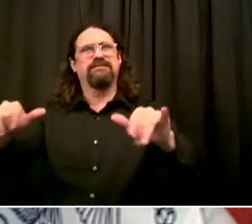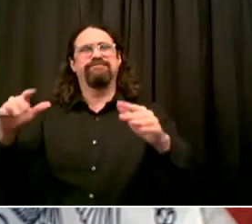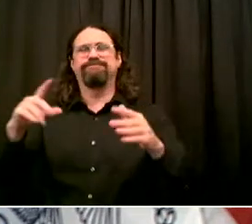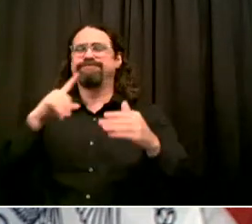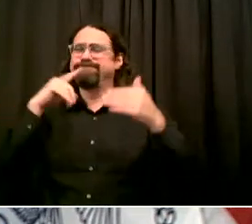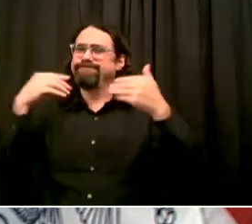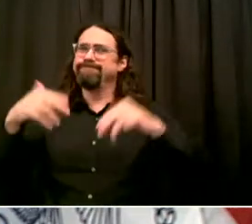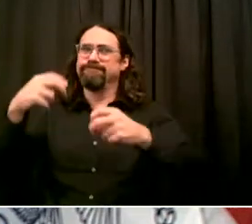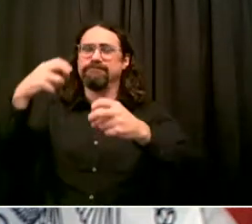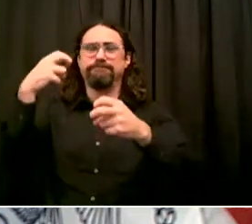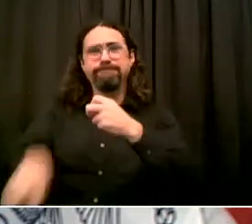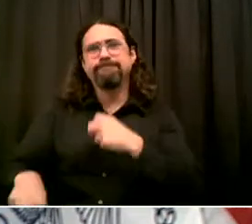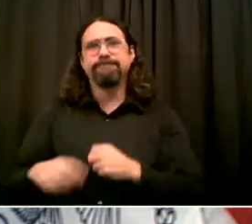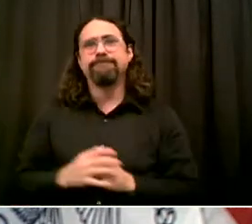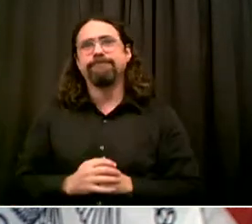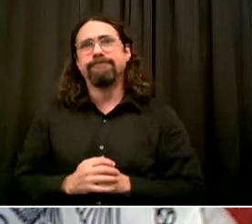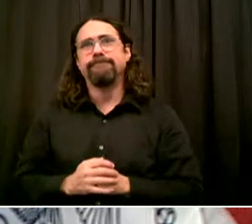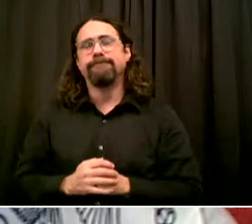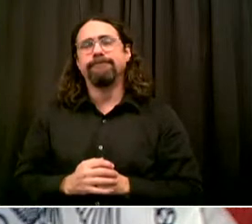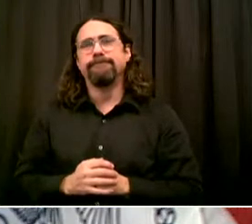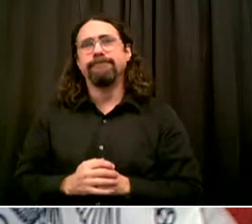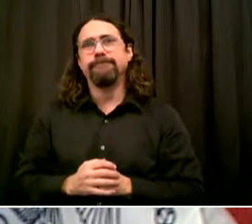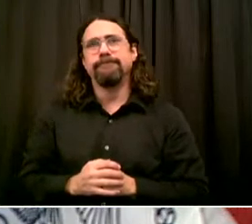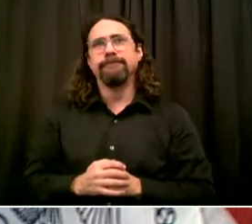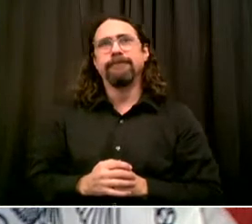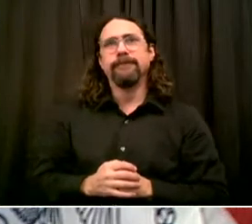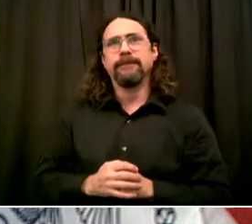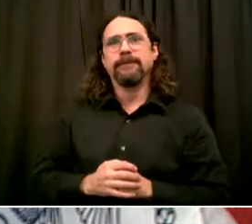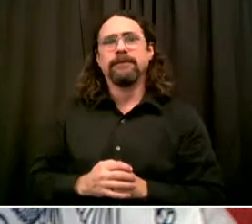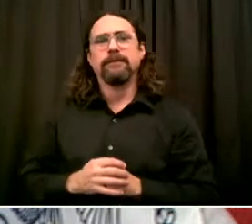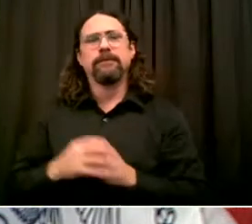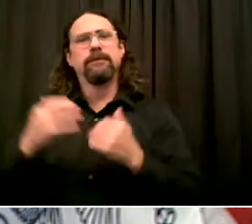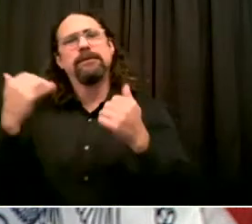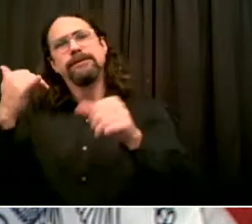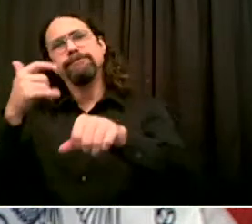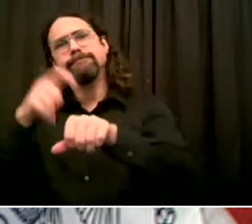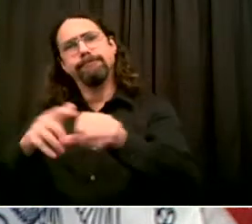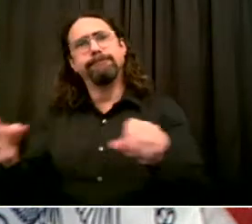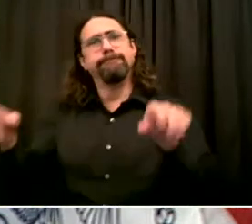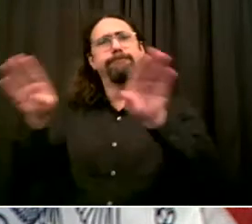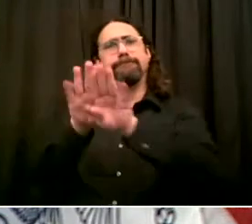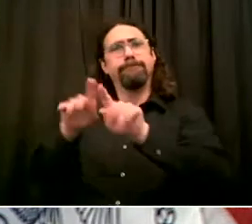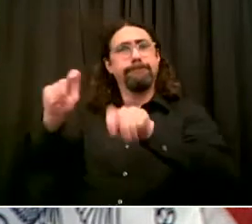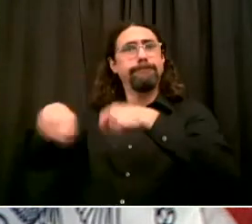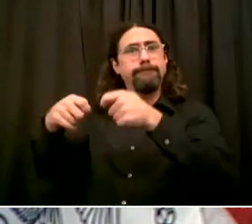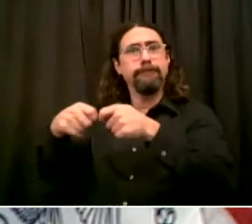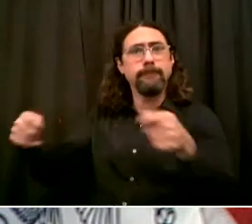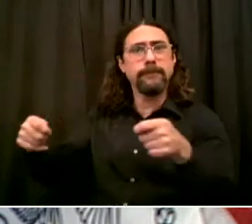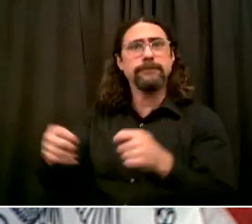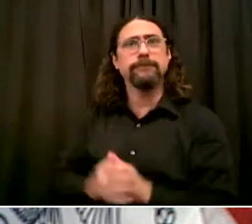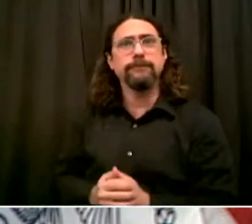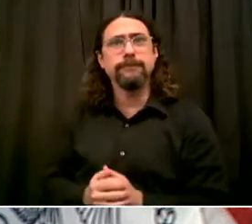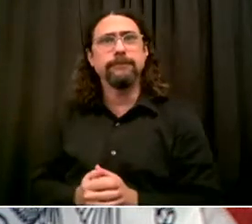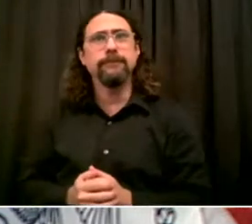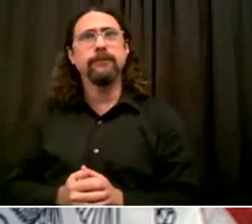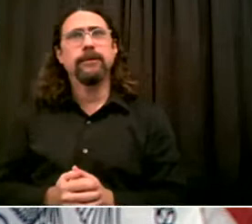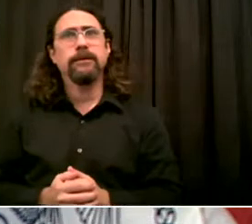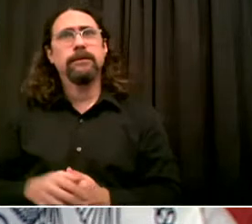LIGHTLY. WE HAVE TO BBE REALLY AGGRESSIVE IN ADDRESSING THAT. OKAY, EVERYONE. AS WE CONCLUDE TODAY, LOOK, WE ARE SO USED TO THE BEAUTY OF